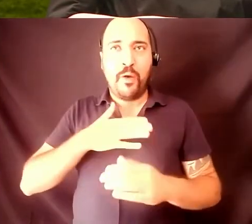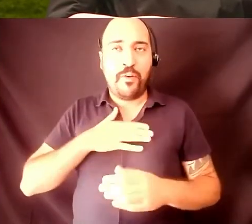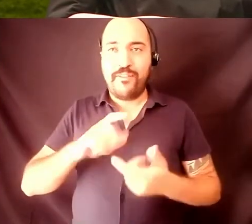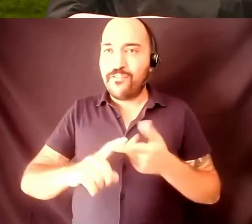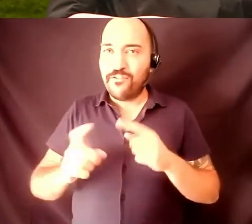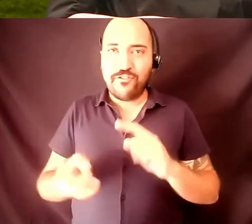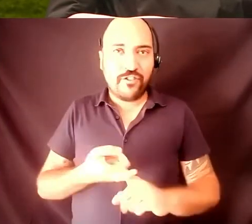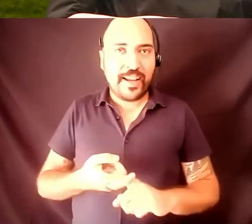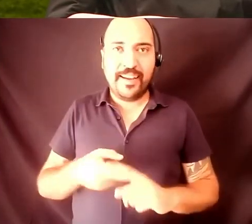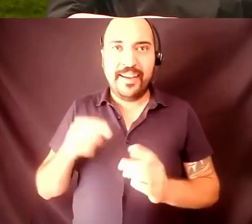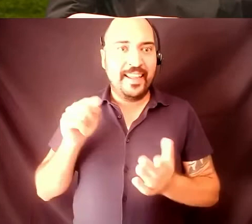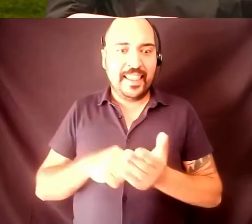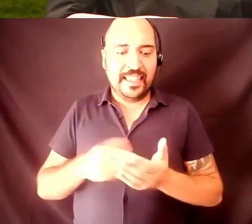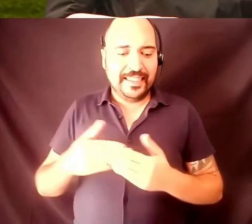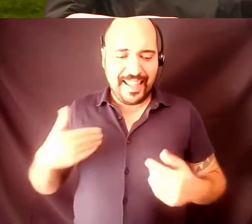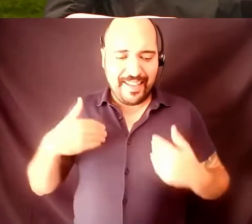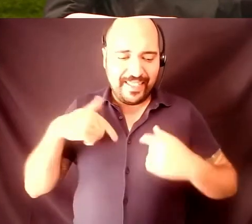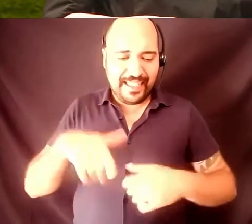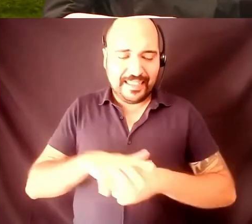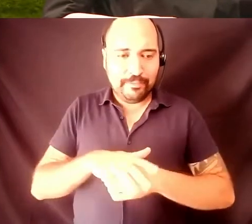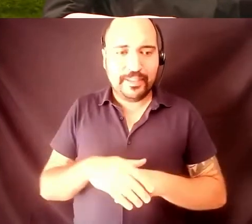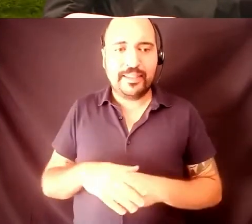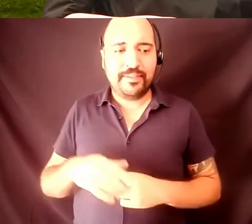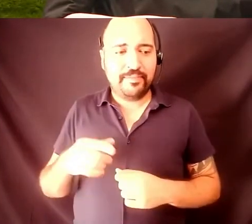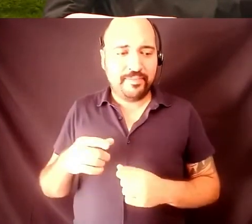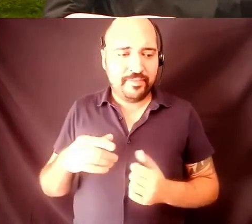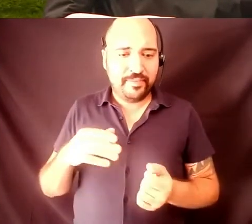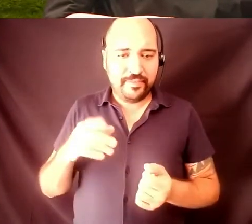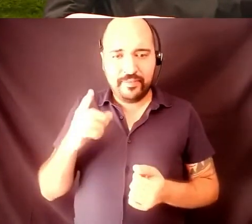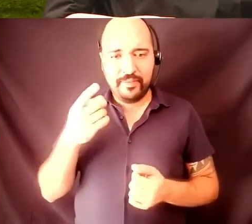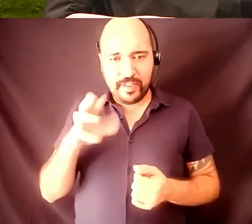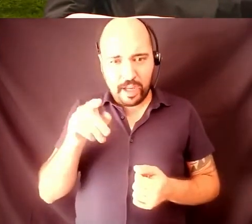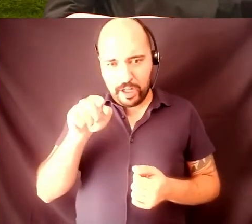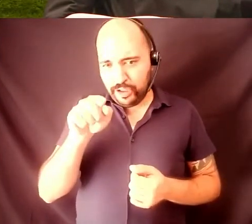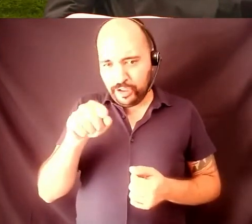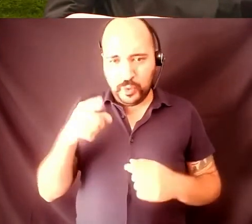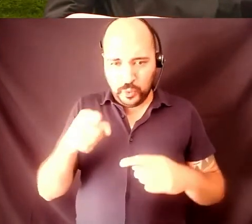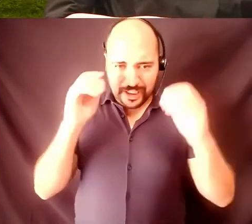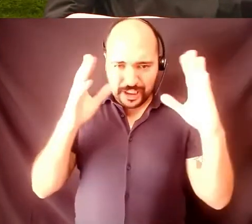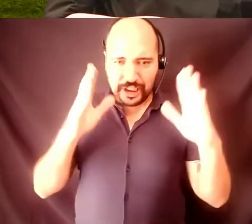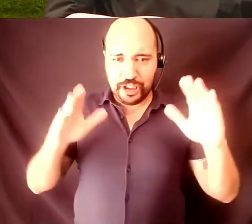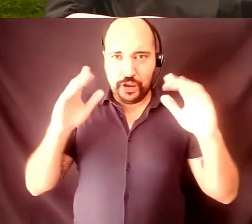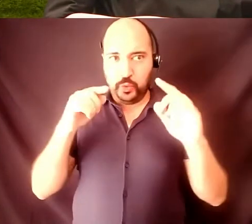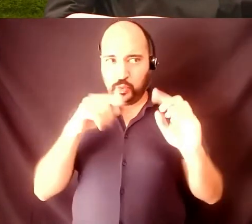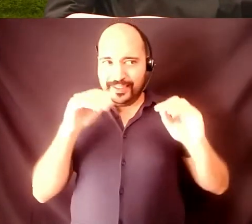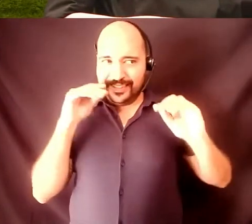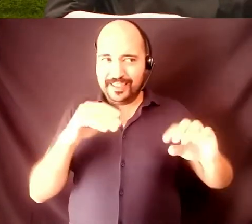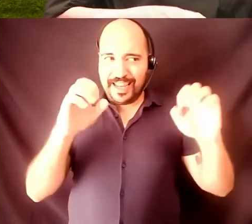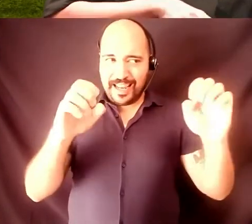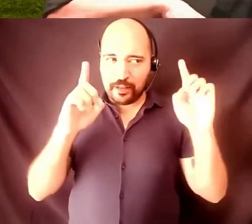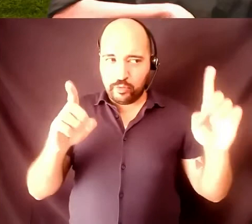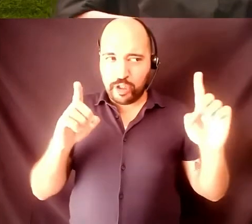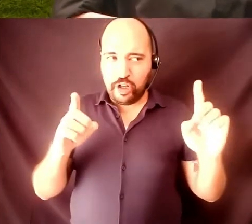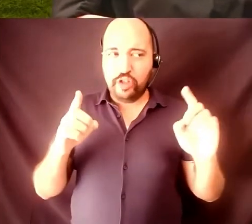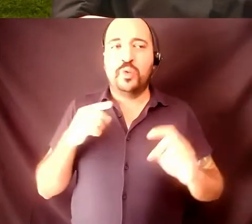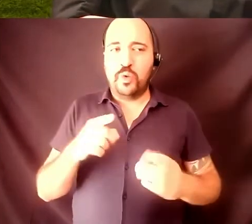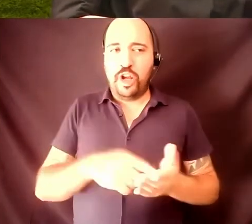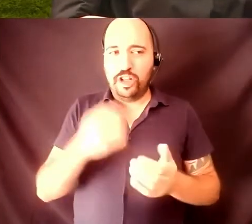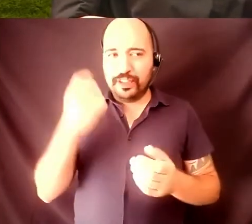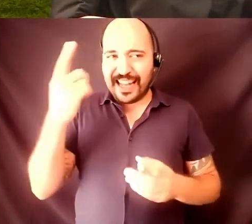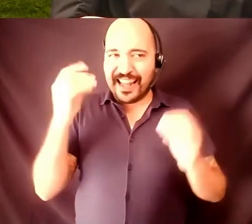Dr. Adjapong, you understand the science of teaching and